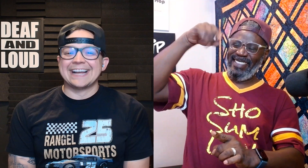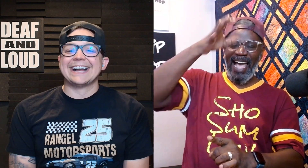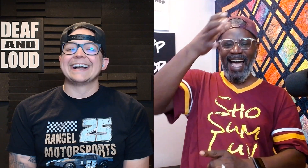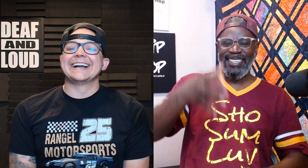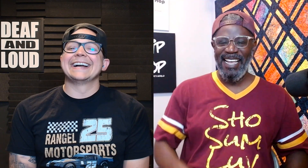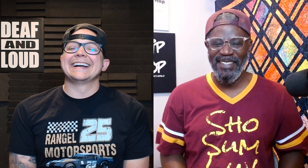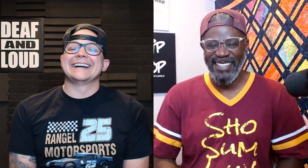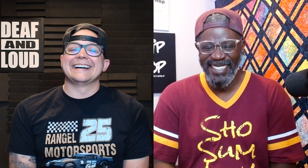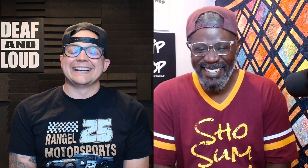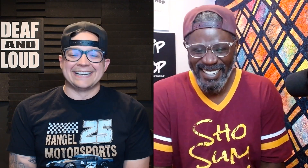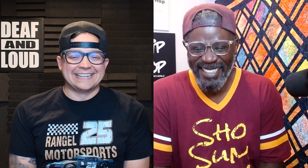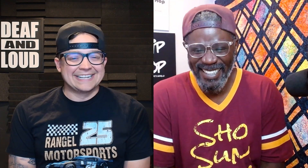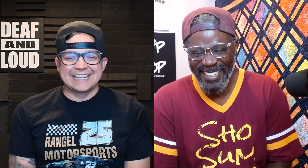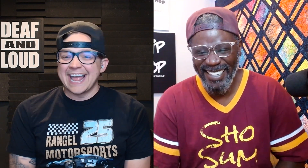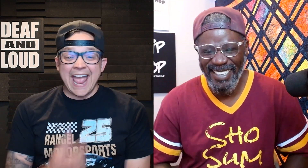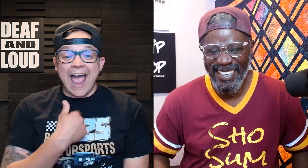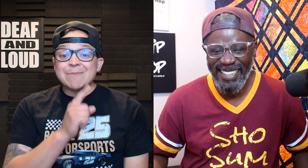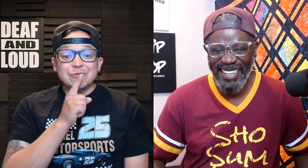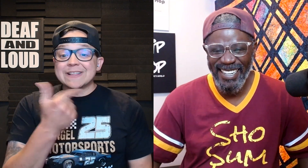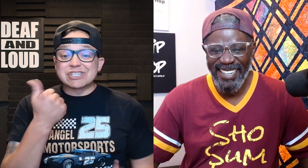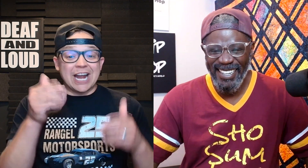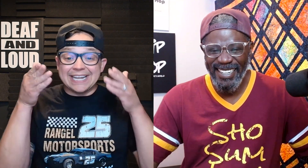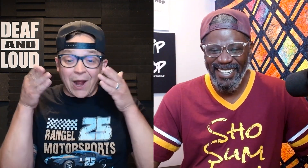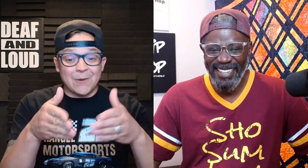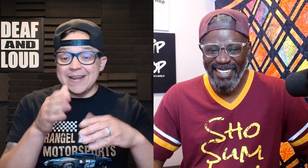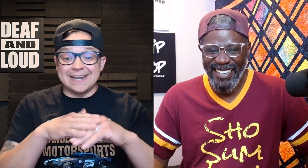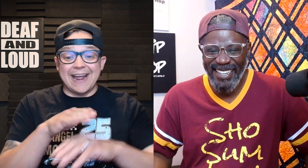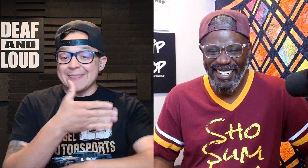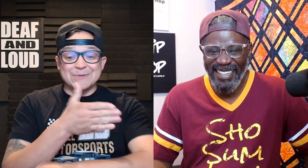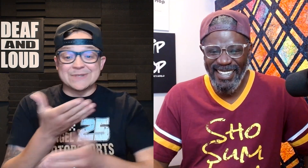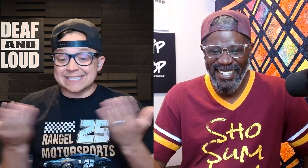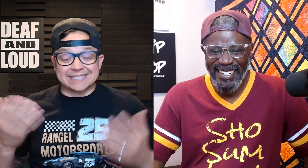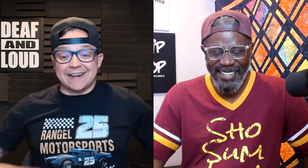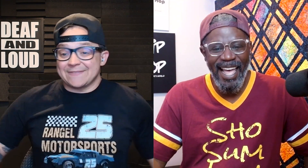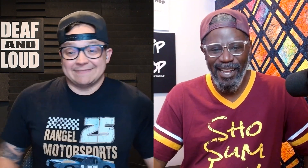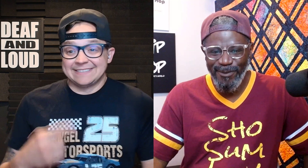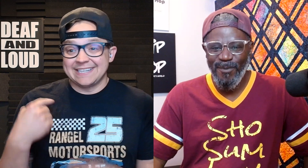that's the concept! - I'm really trying to hone in on the music stuff. - Yeah.